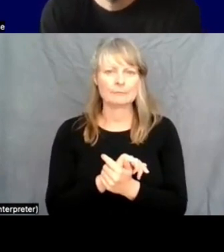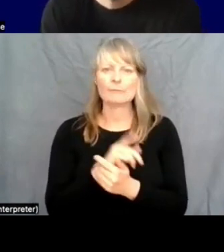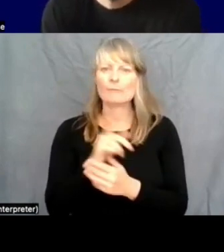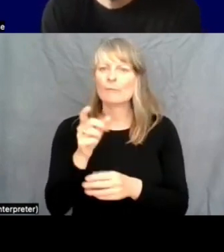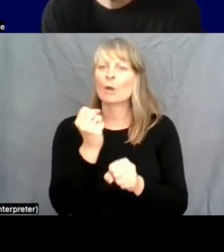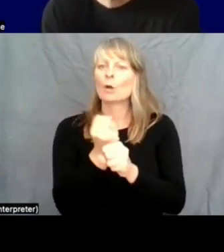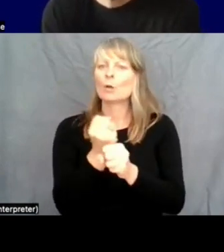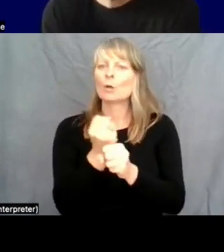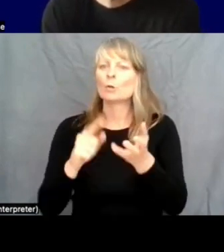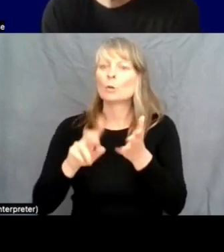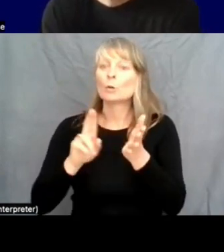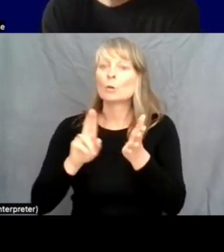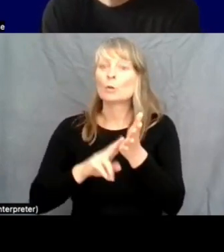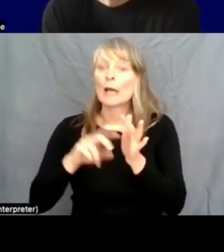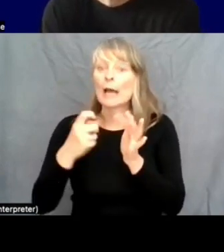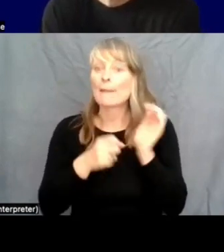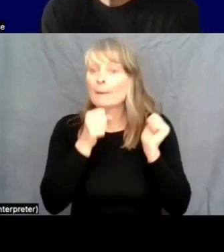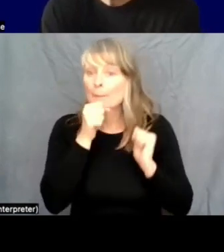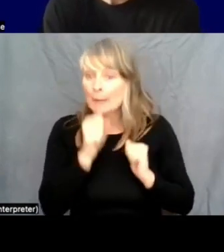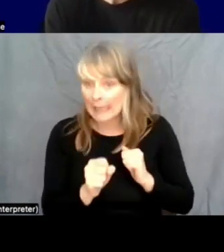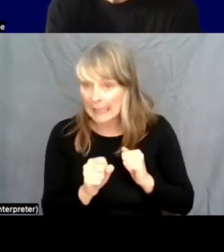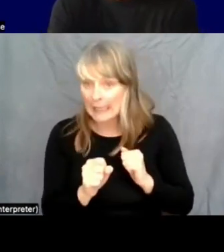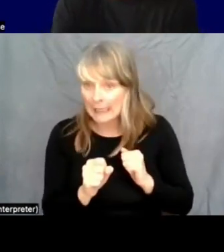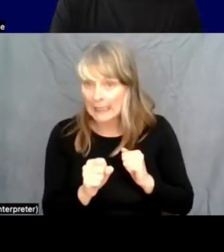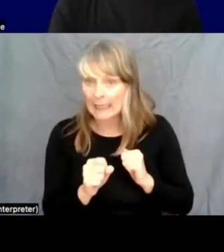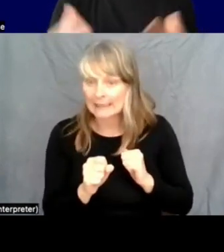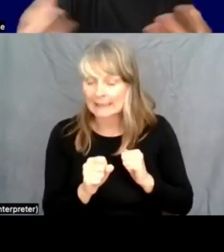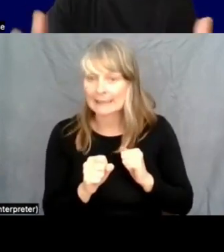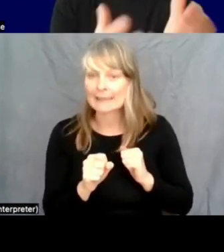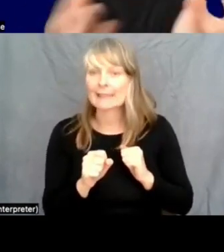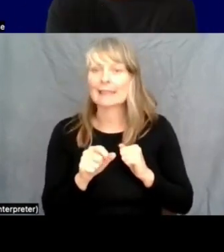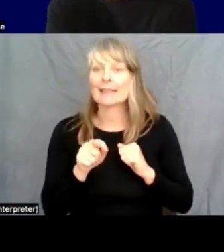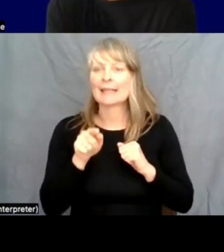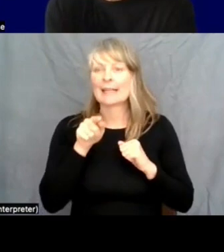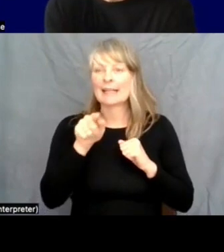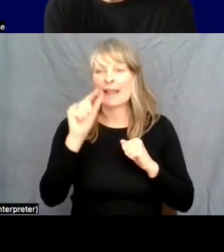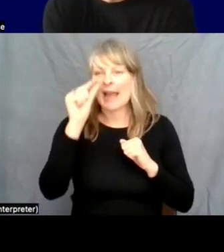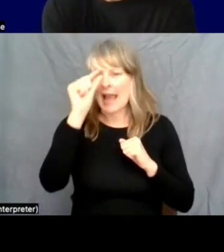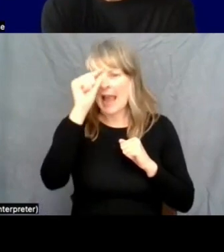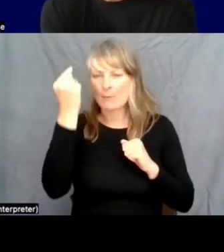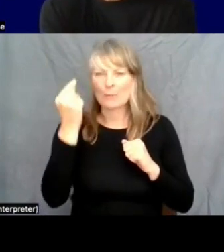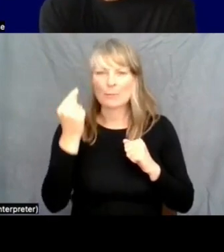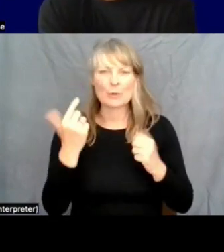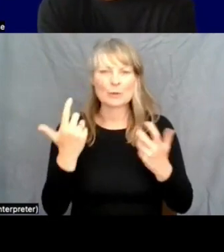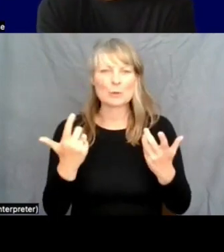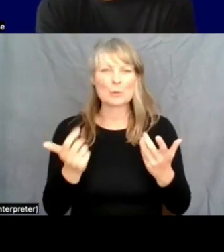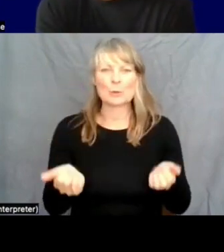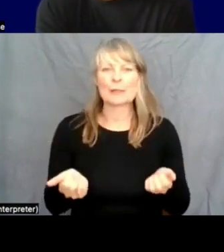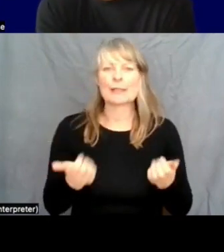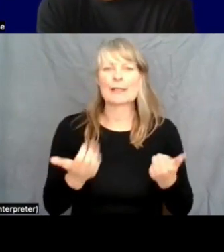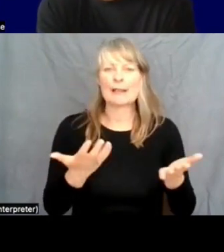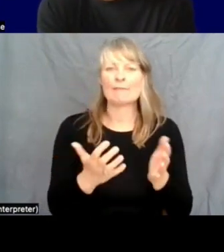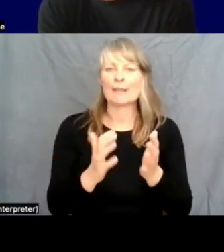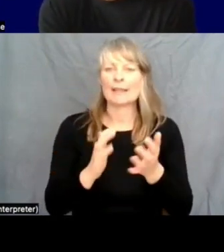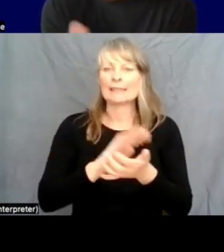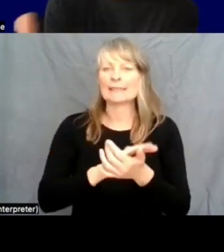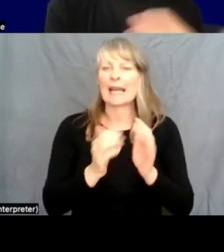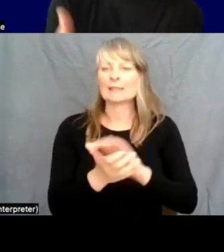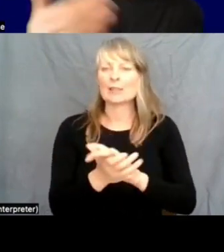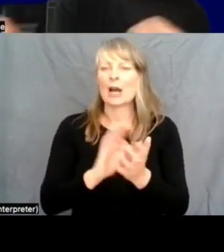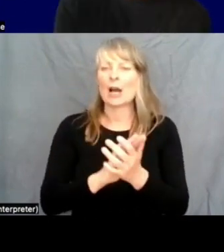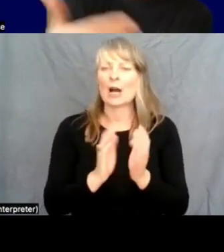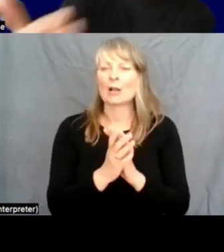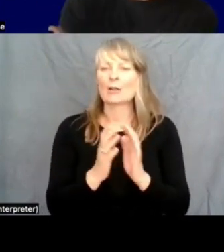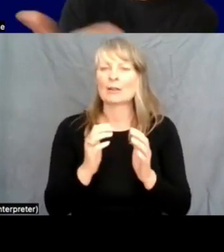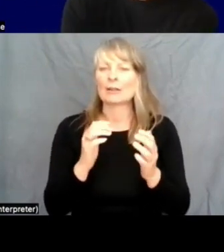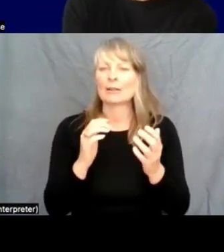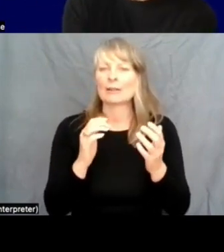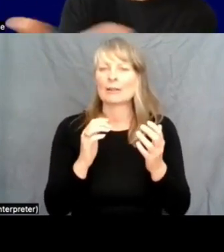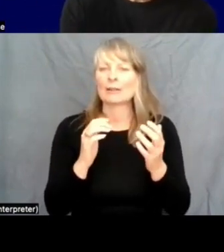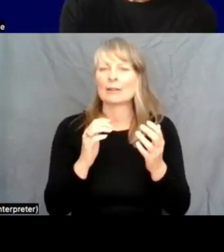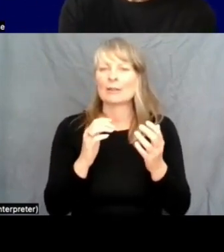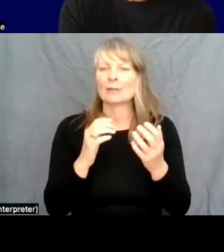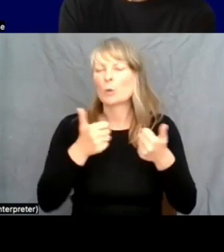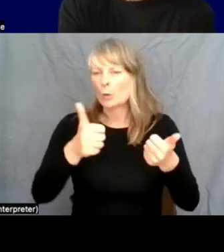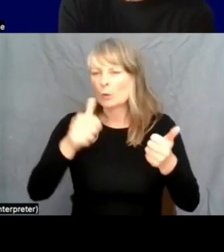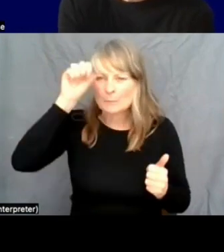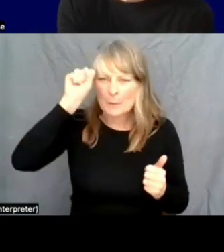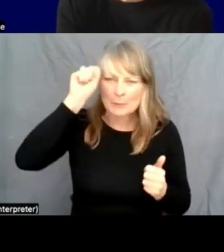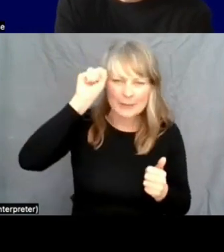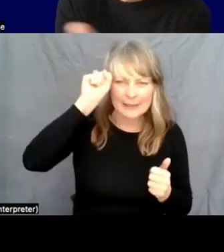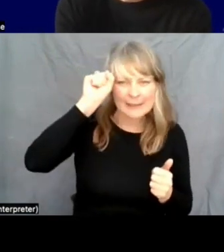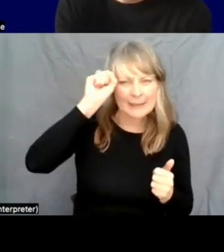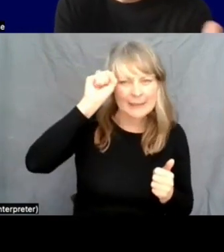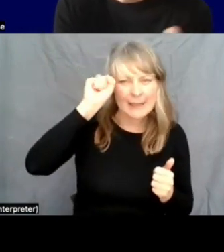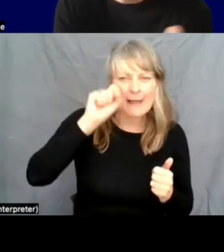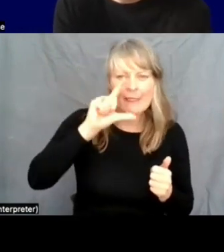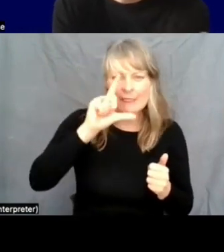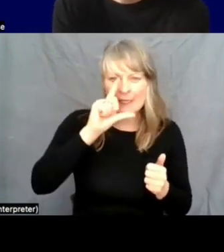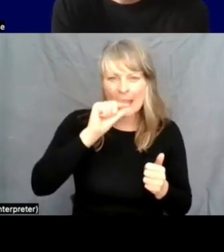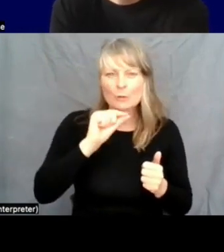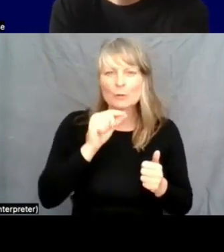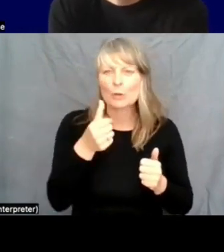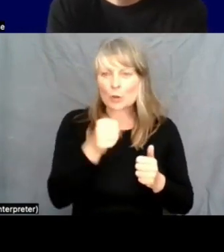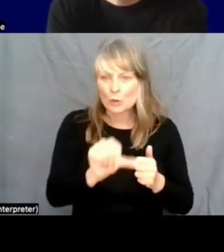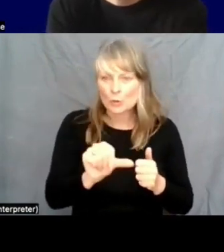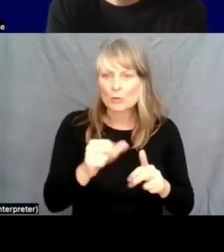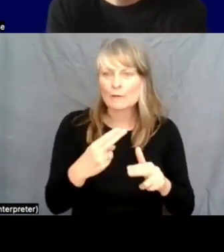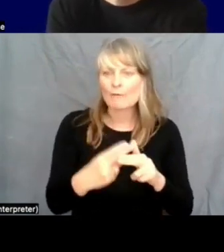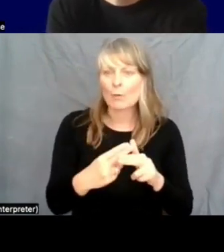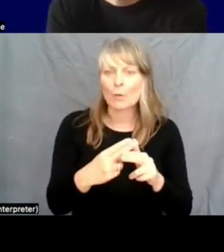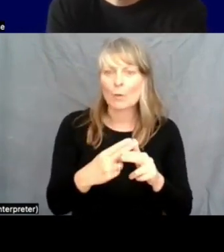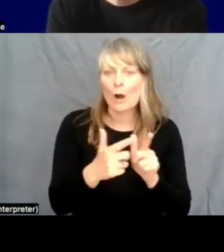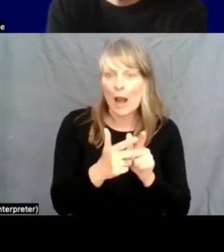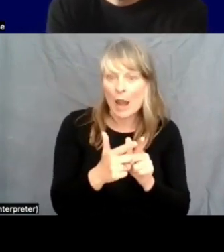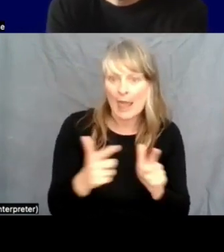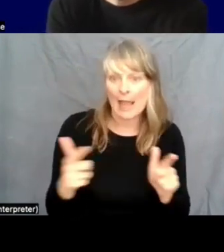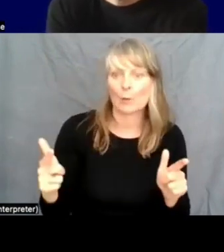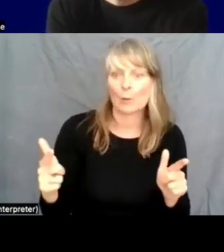tactile memorable experience that we could lead to language and support in a way that was really